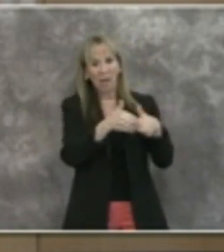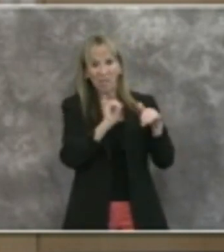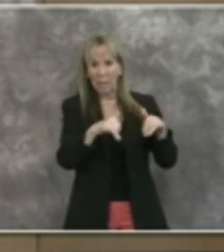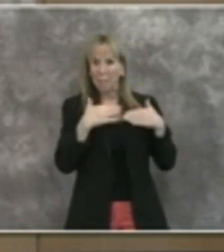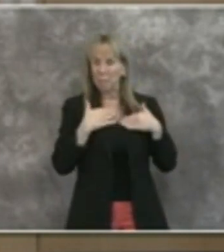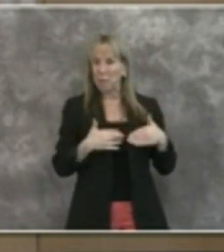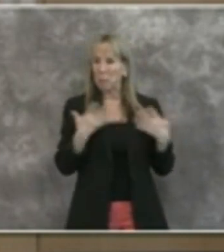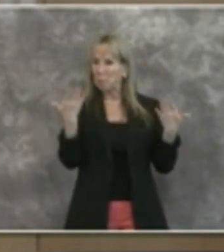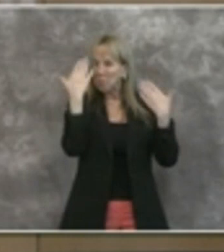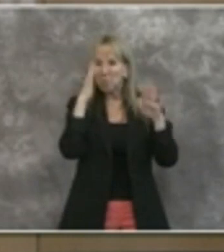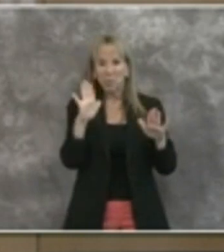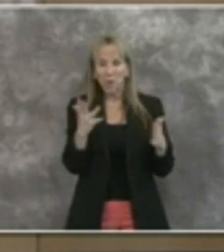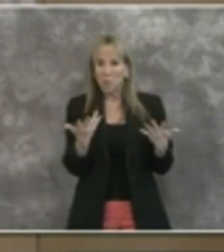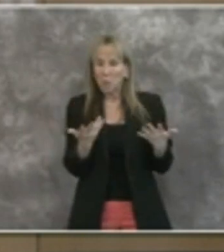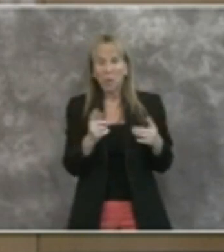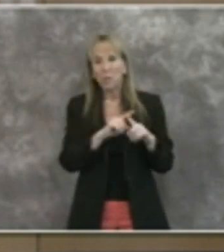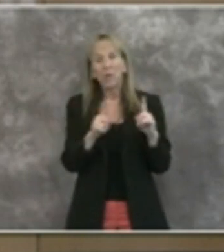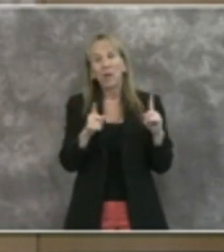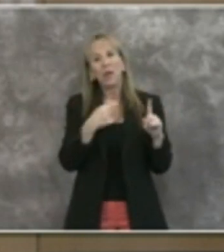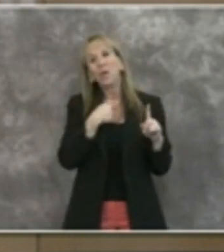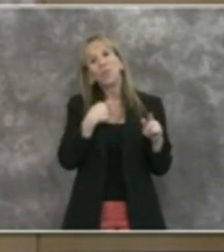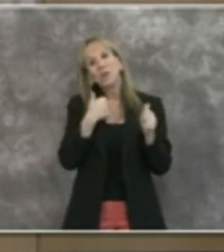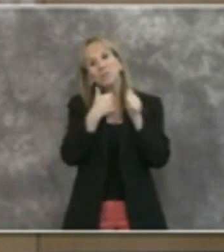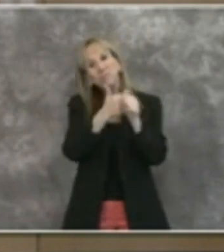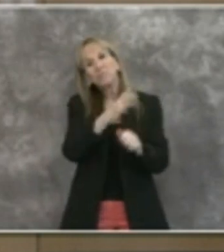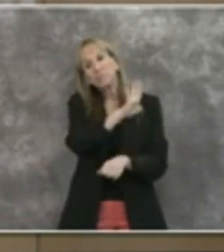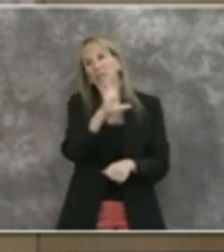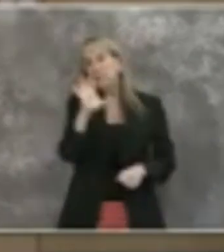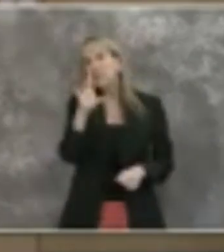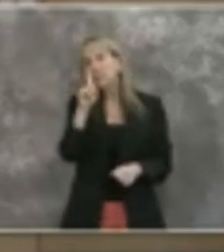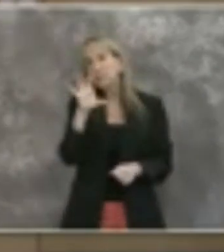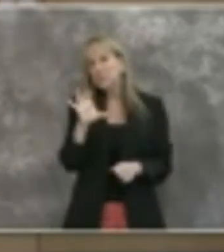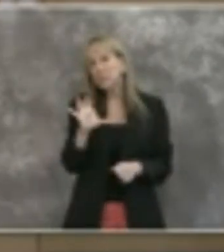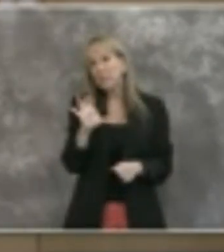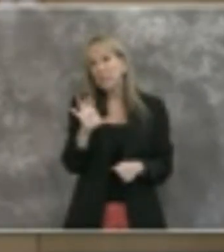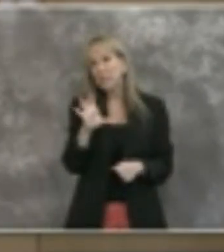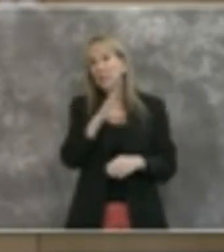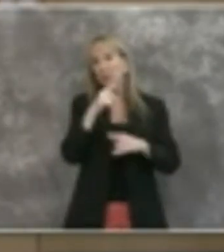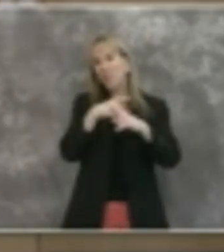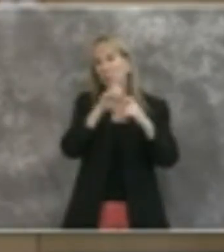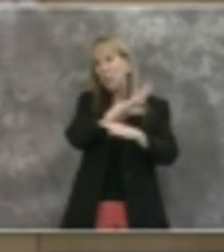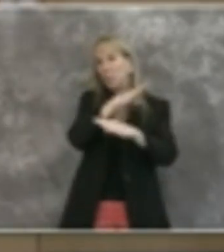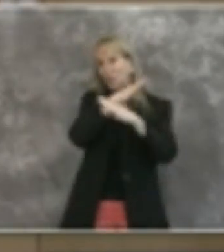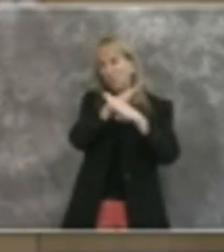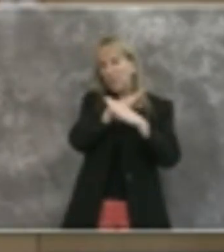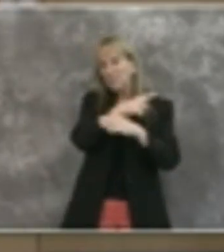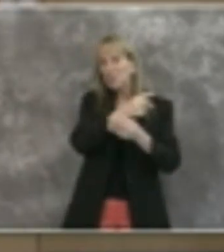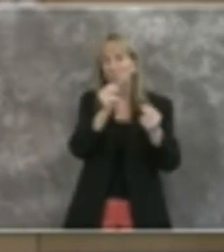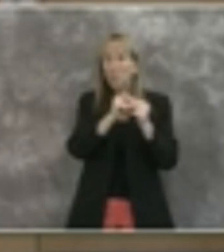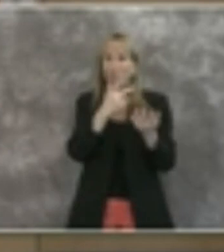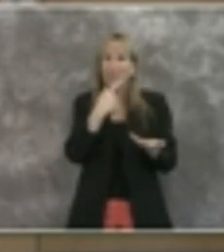SHOULD WEAR PERSONAL PROTECTIVE EQUIPMENT. THAT IS STANDARD PRACTICE FOR OUR